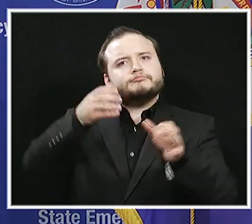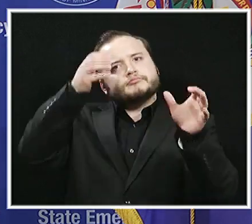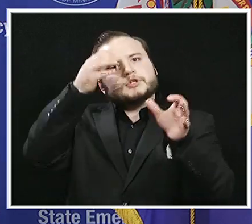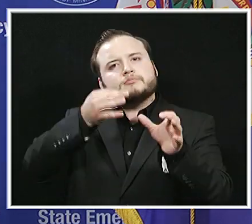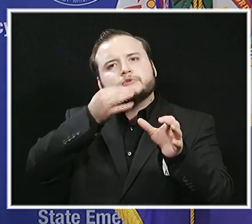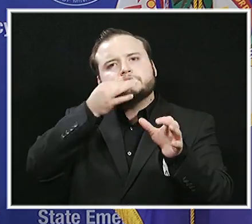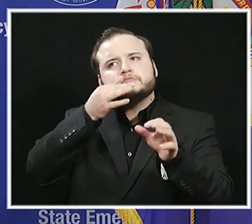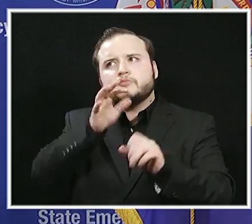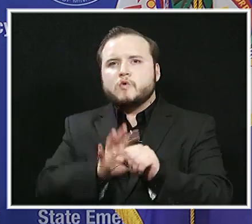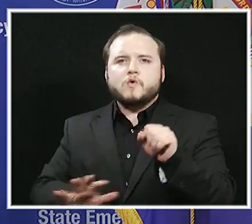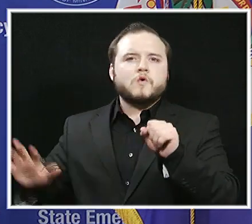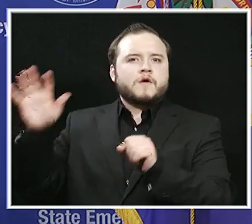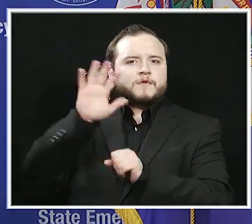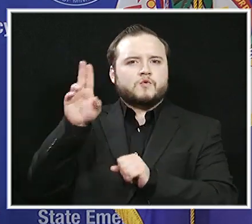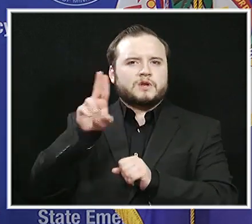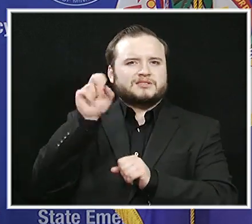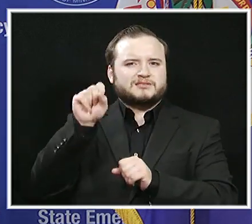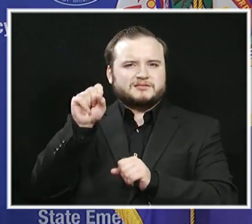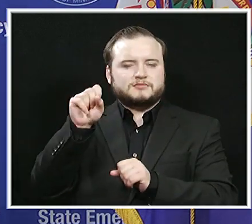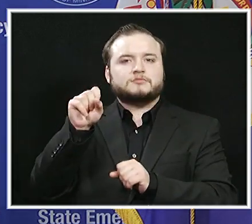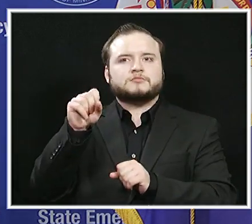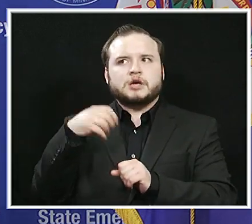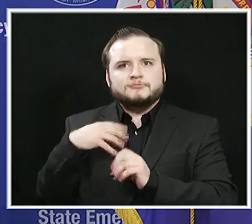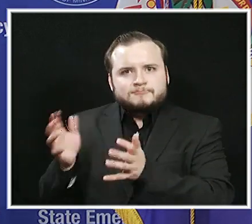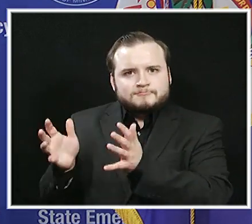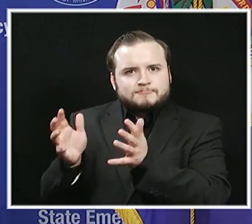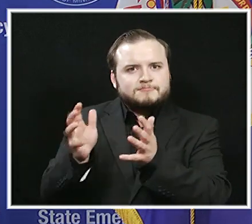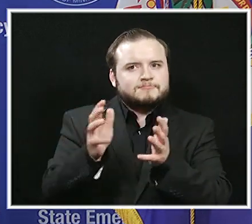So it absolutely does, Tom, have an impact. And I think commissioner, we were on for a long time